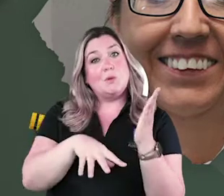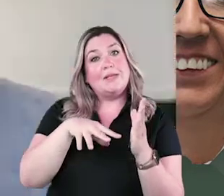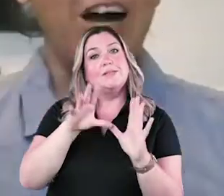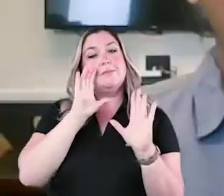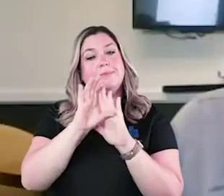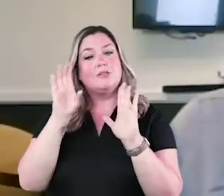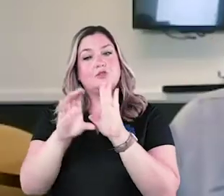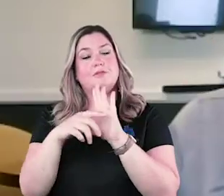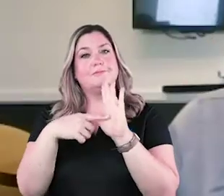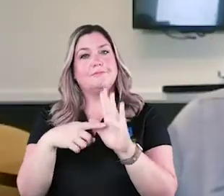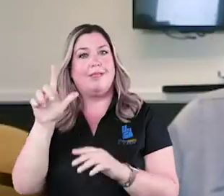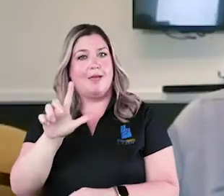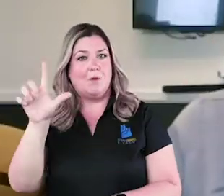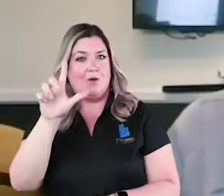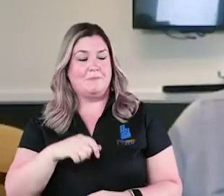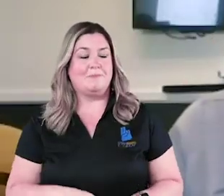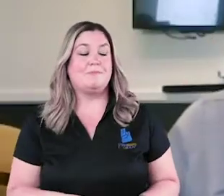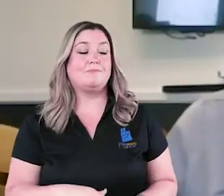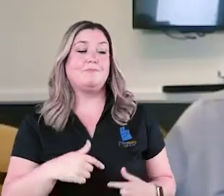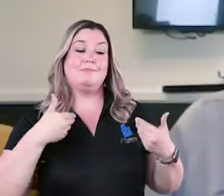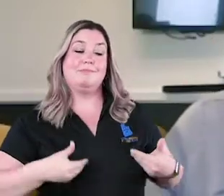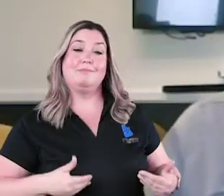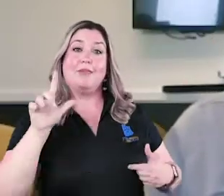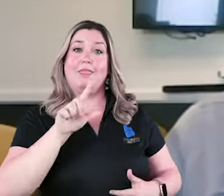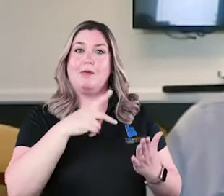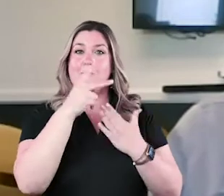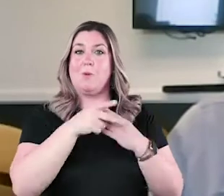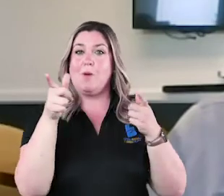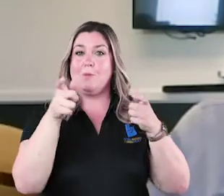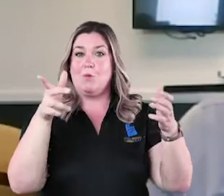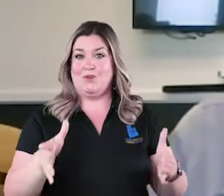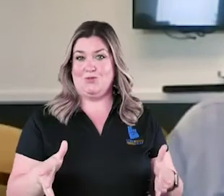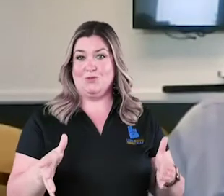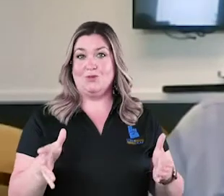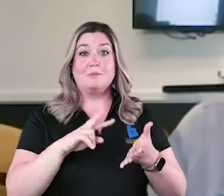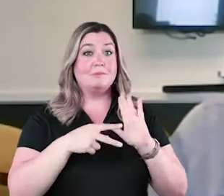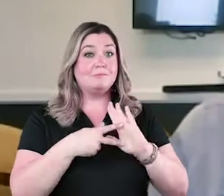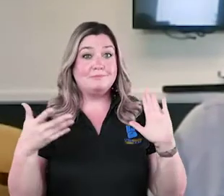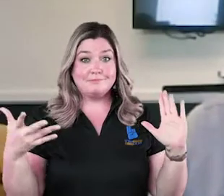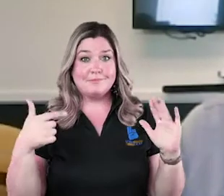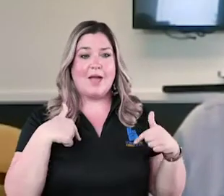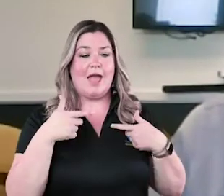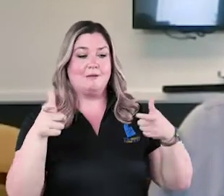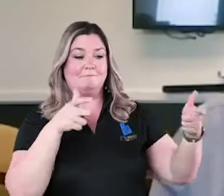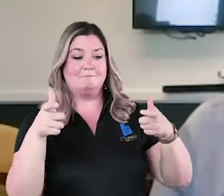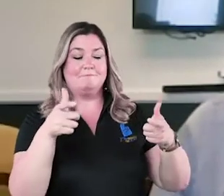Sarah Lovato: I am the library program coordinator. And what that means is I manage the educational resource centers